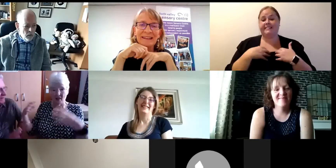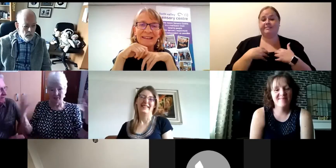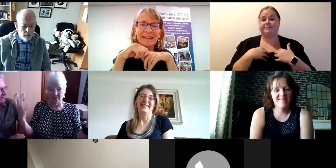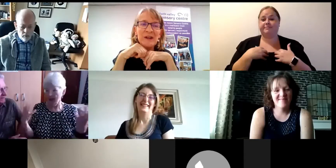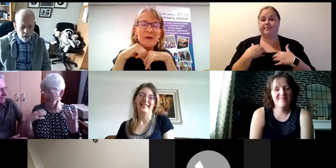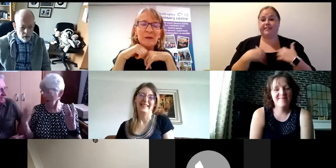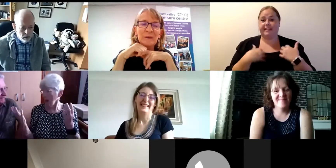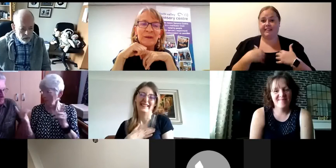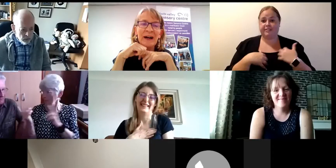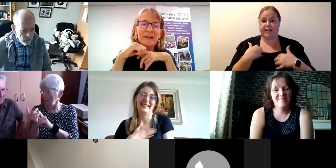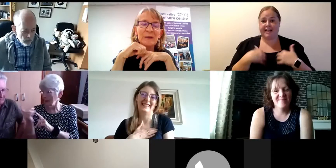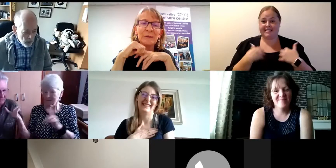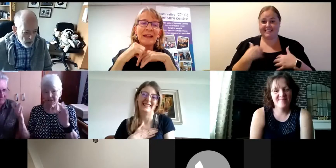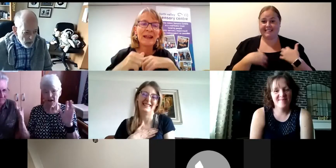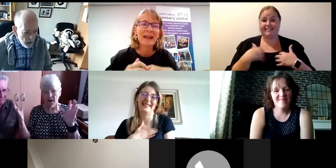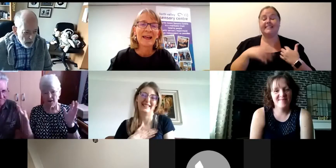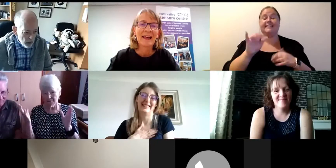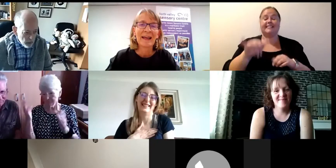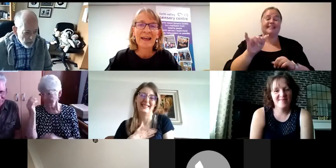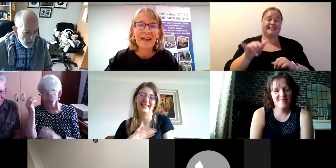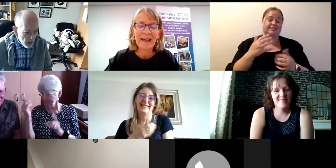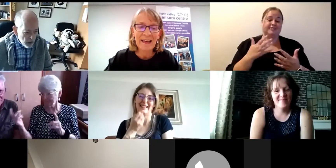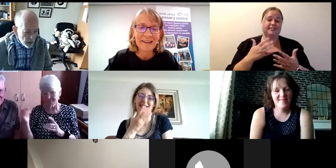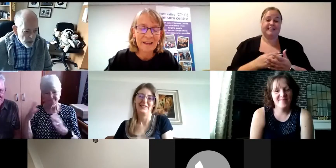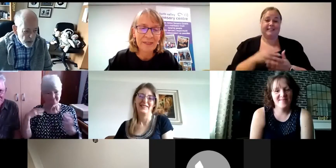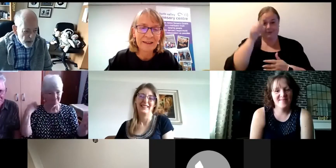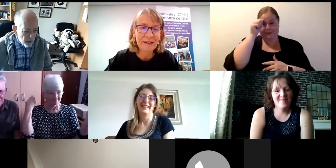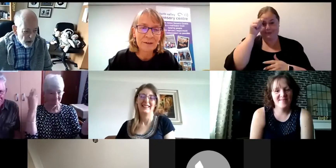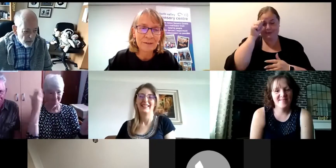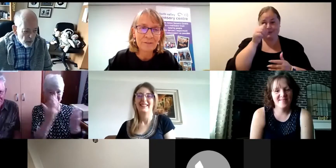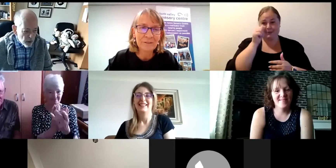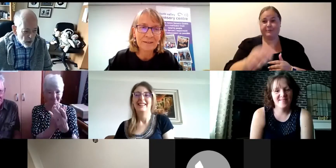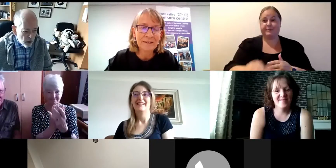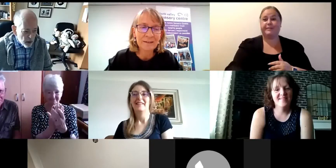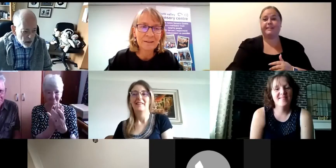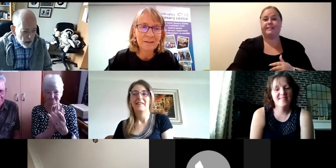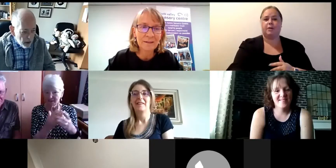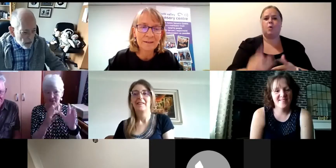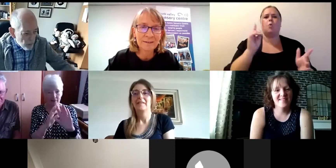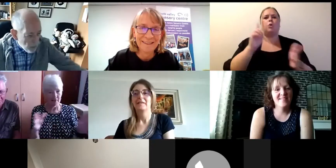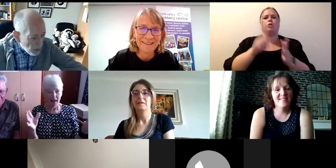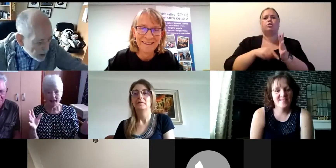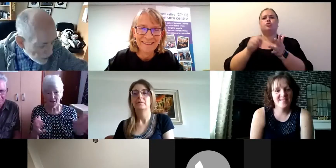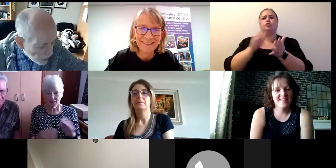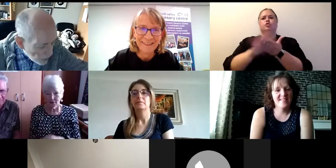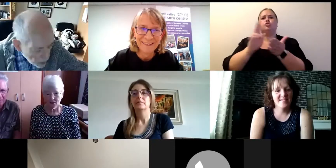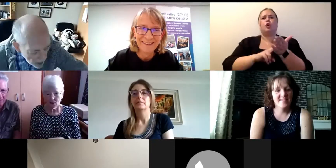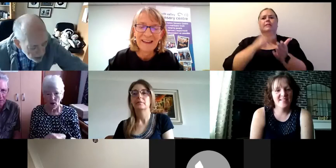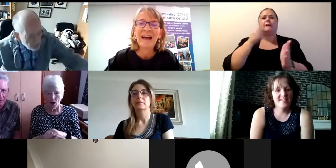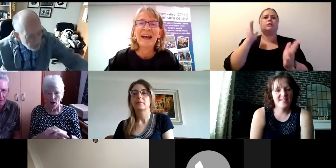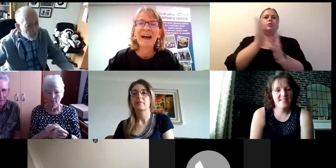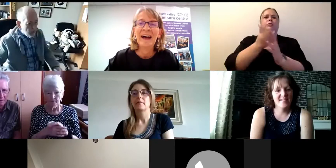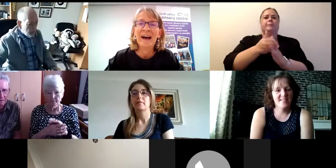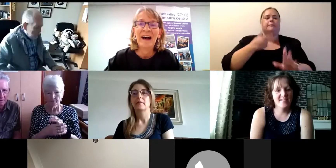And that's how I met Ian. [phone rings]